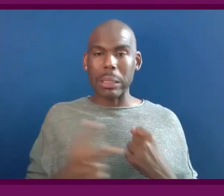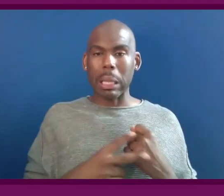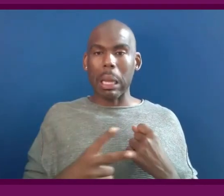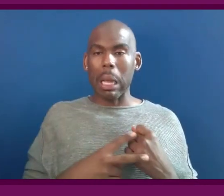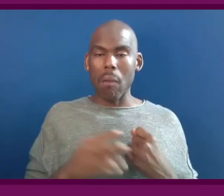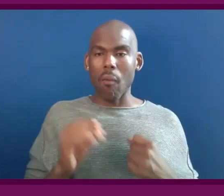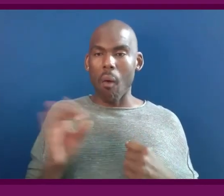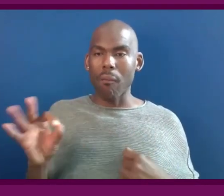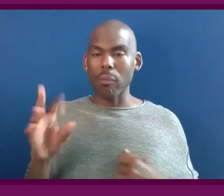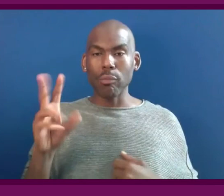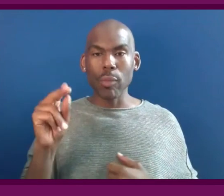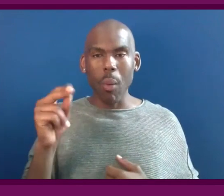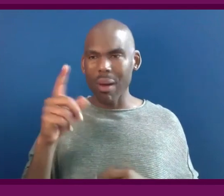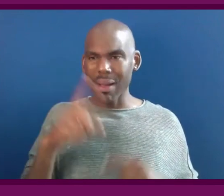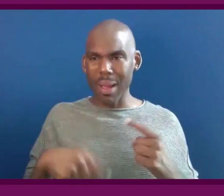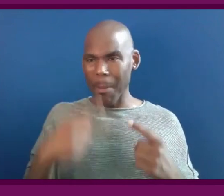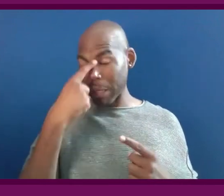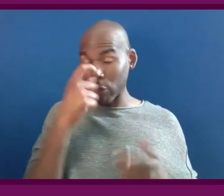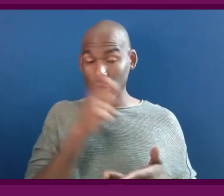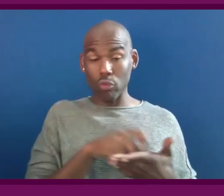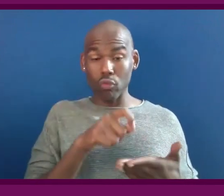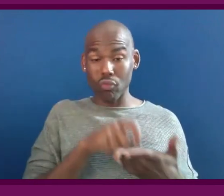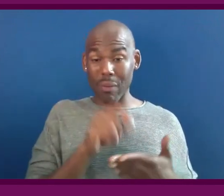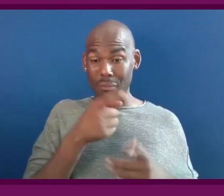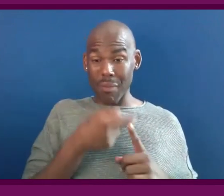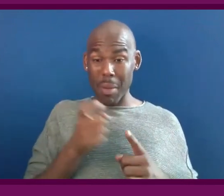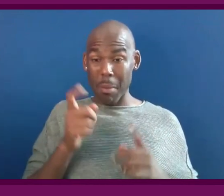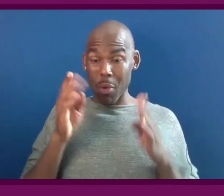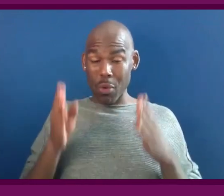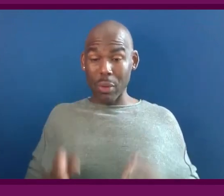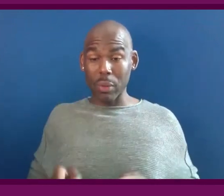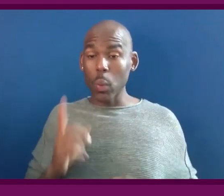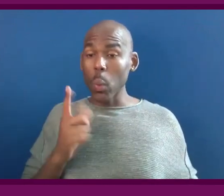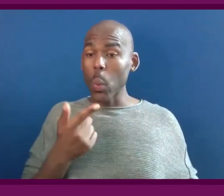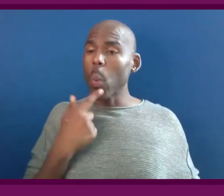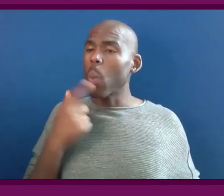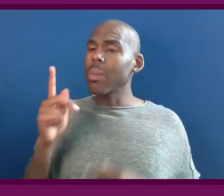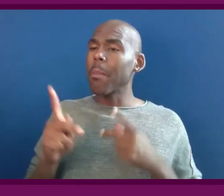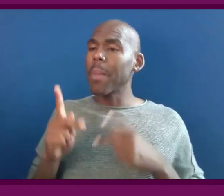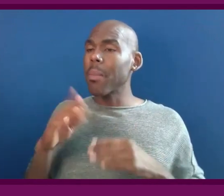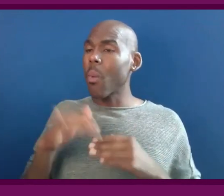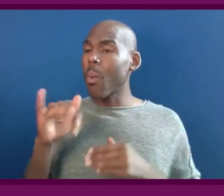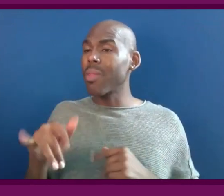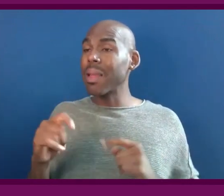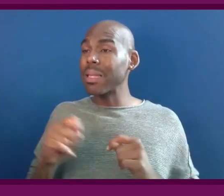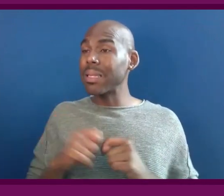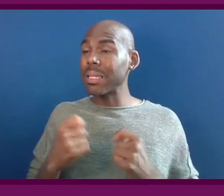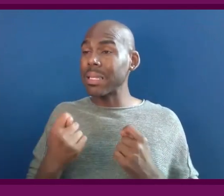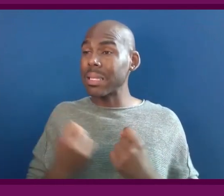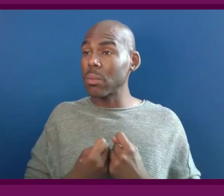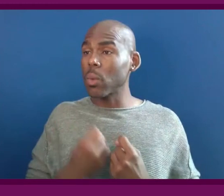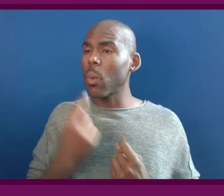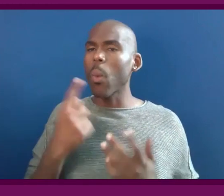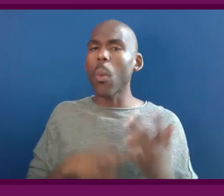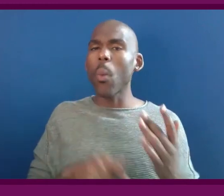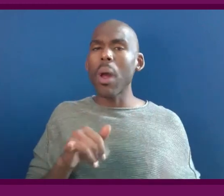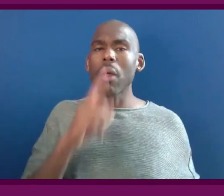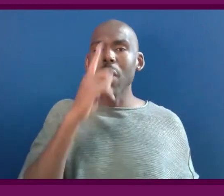They can't, because they're written by a person. And who are those people on that team? And what do they look like?